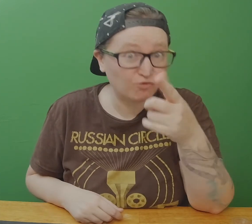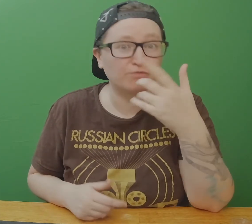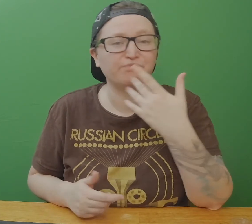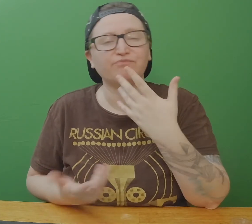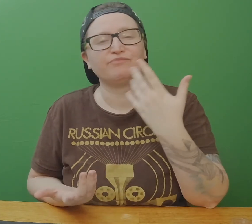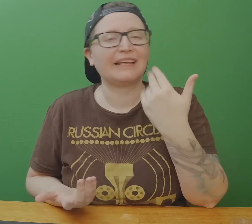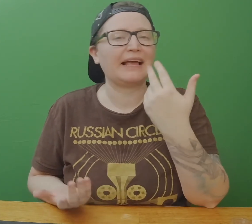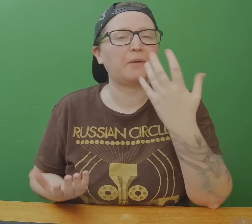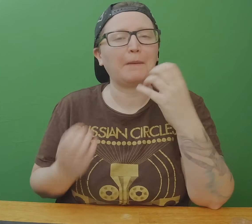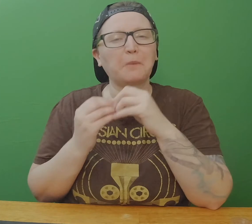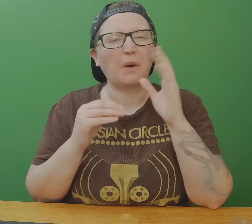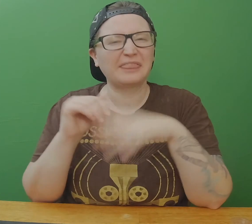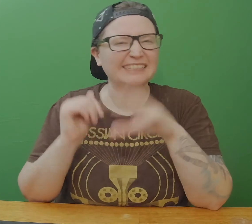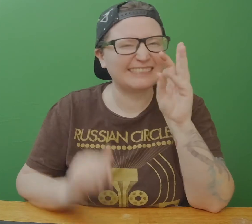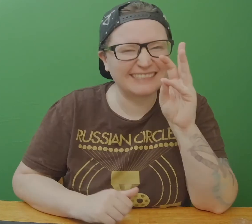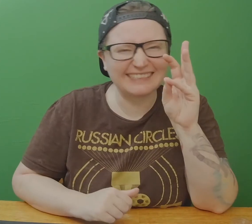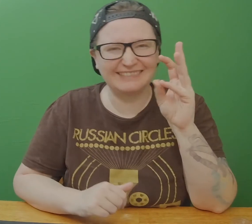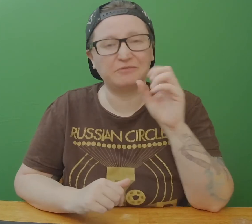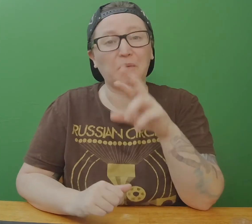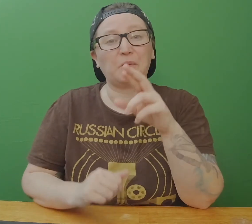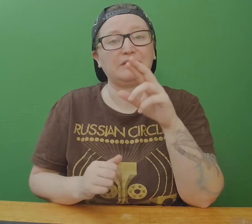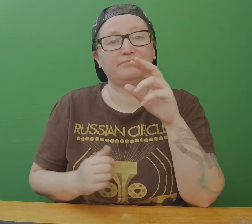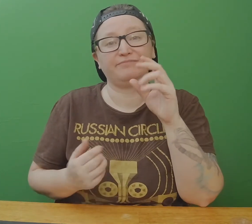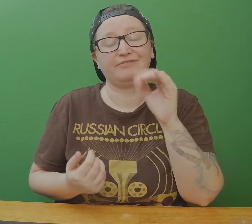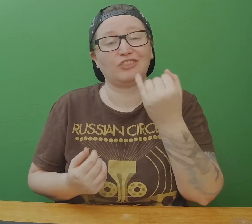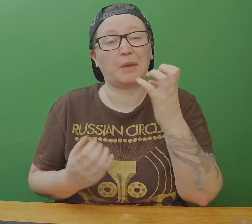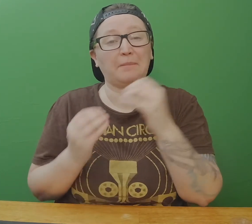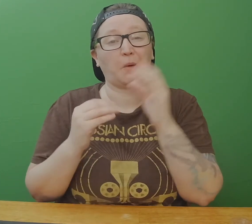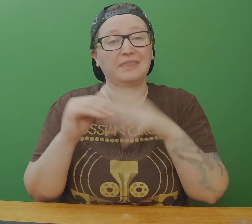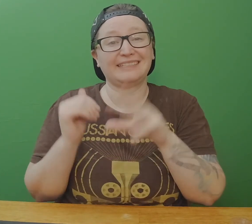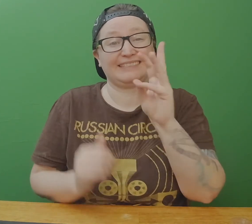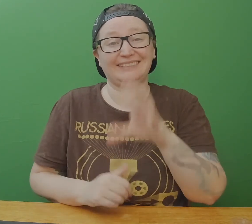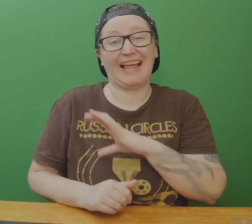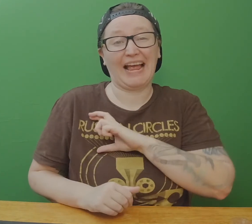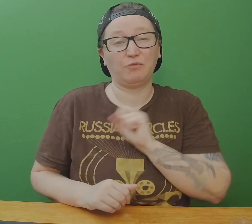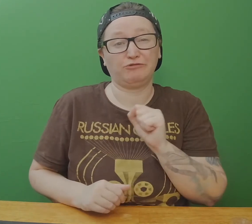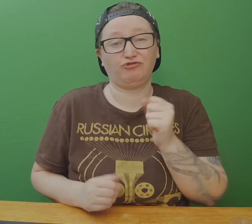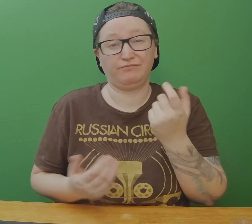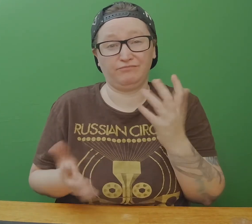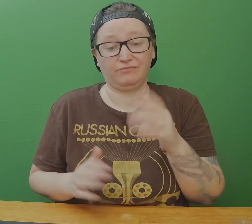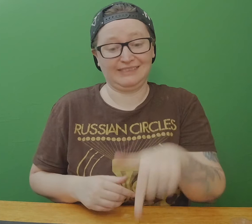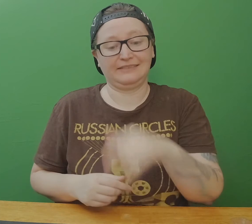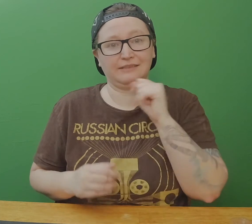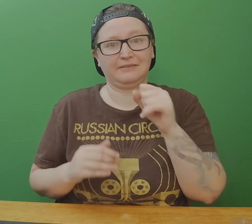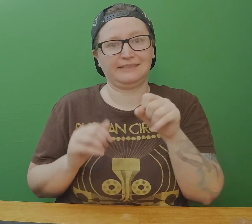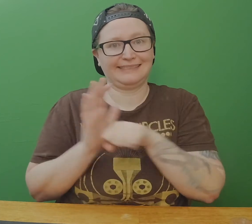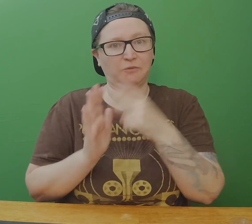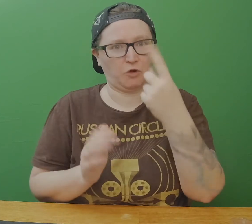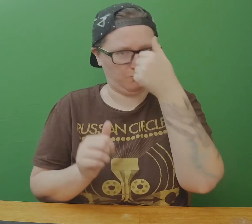and if if you want more than six people or you just want more than six characters